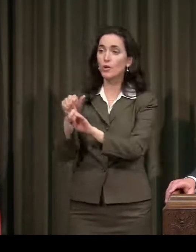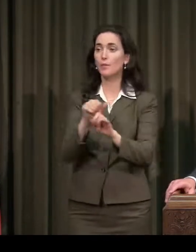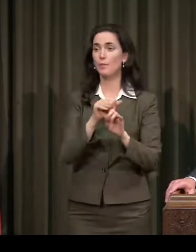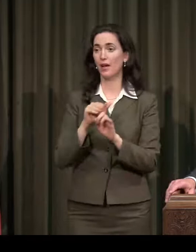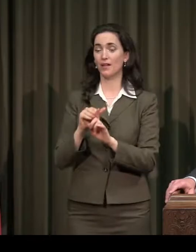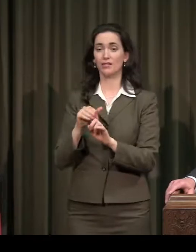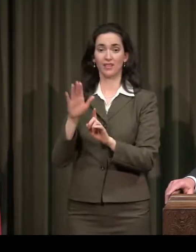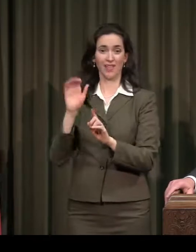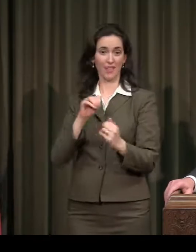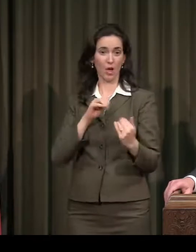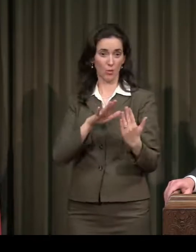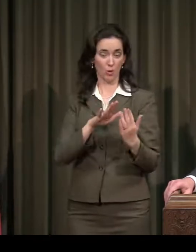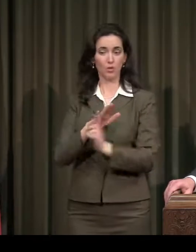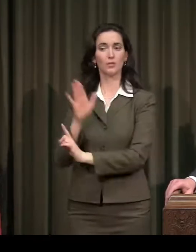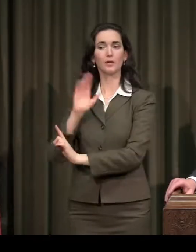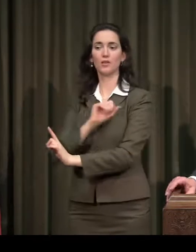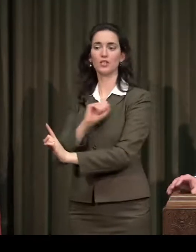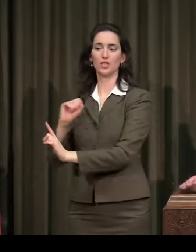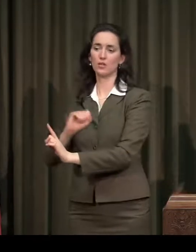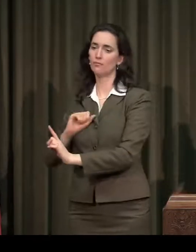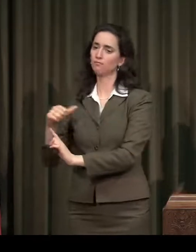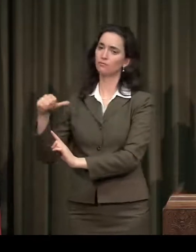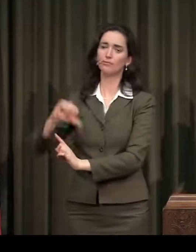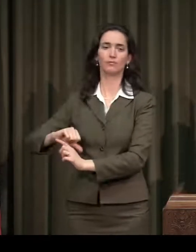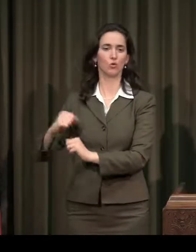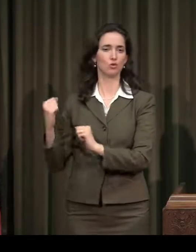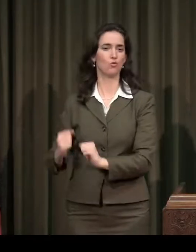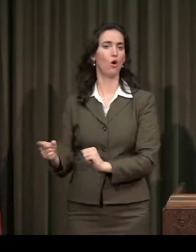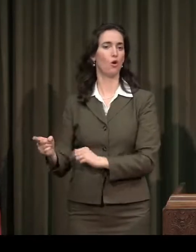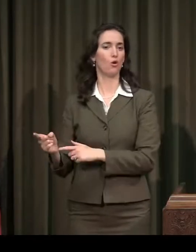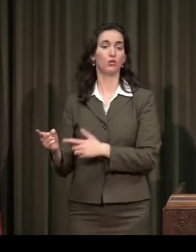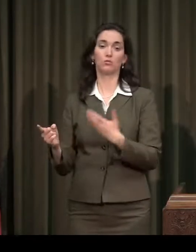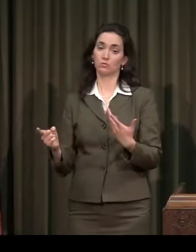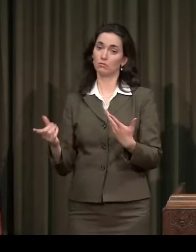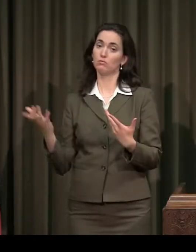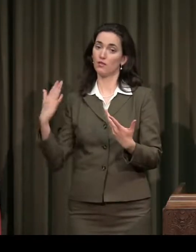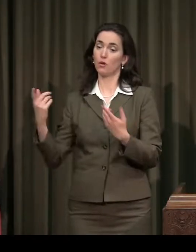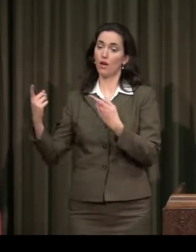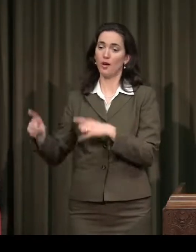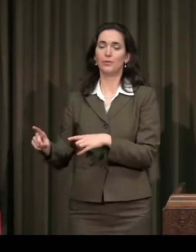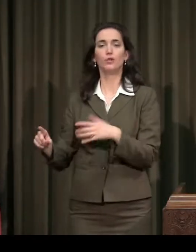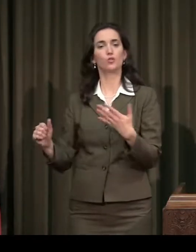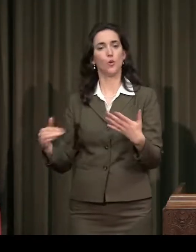approach previously and so I would hope that the speaker would spend some